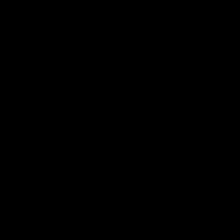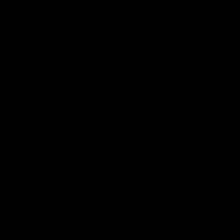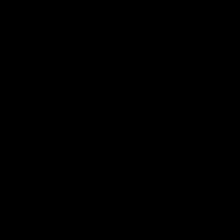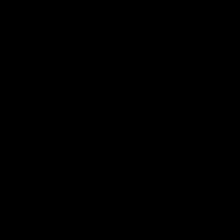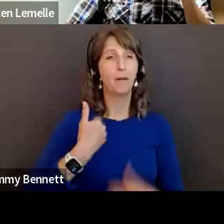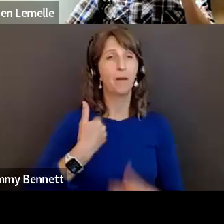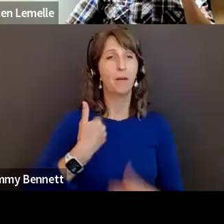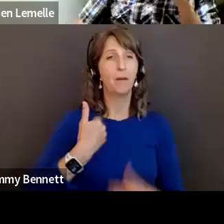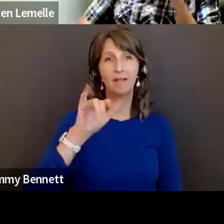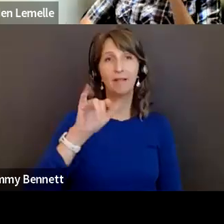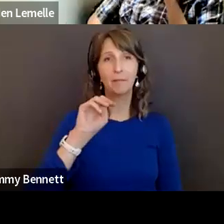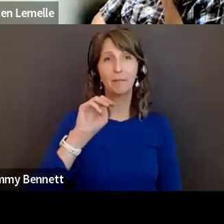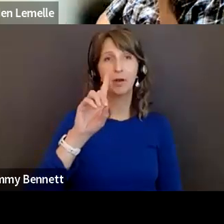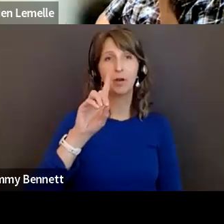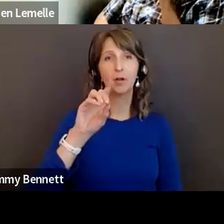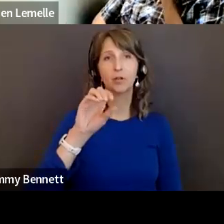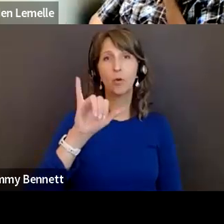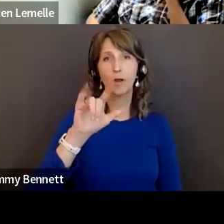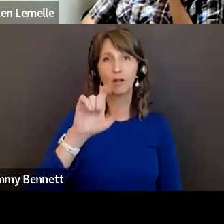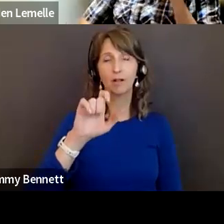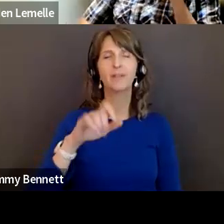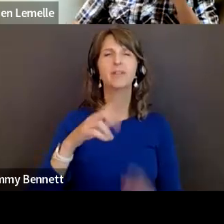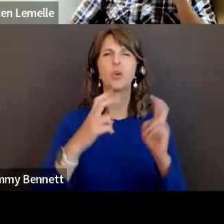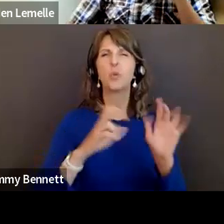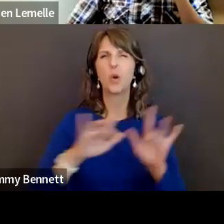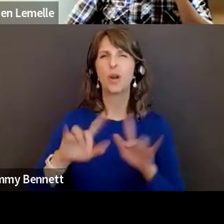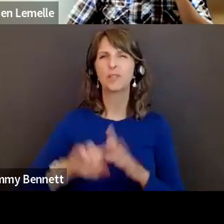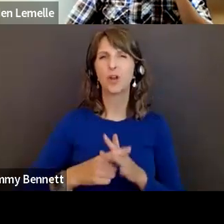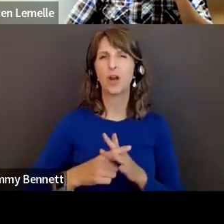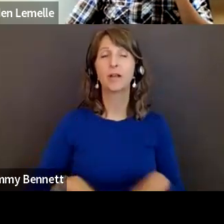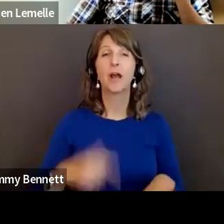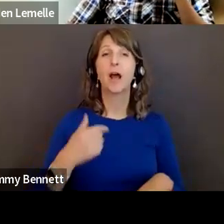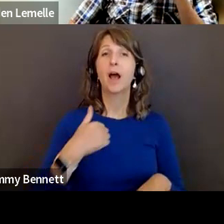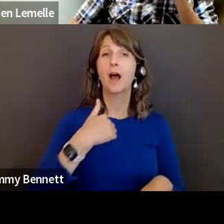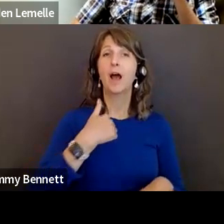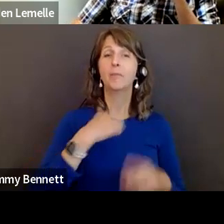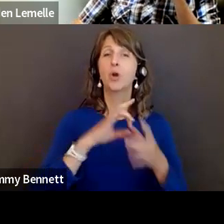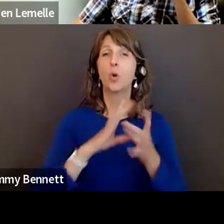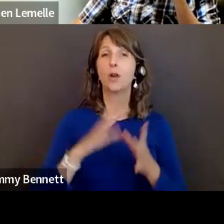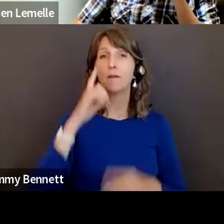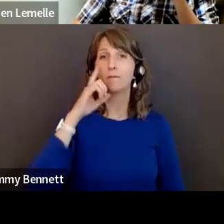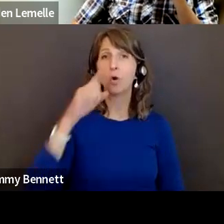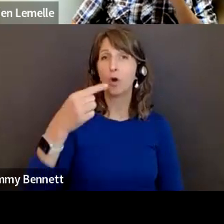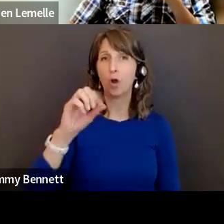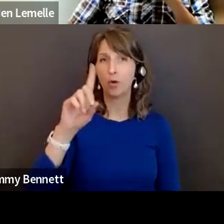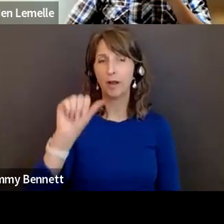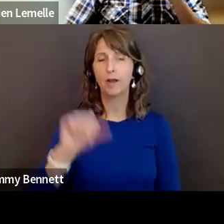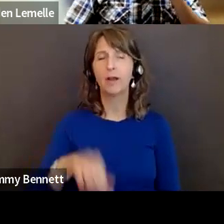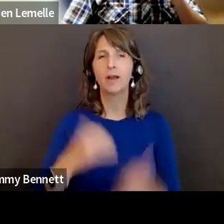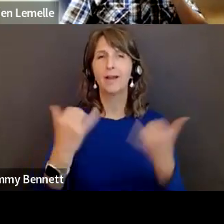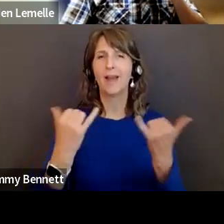good afternoon everyone. My name is Liam Doyle. I'm the senior code. I'm the senior coordinator for the governor's office of disability affairs. Welcome to our final session of the day.